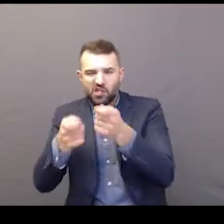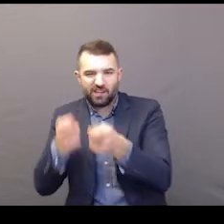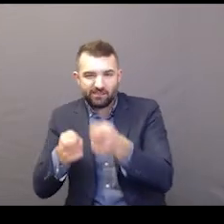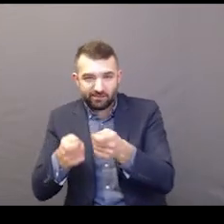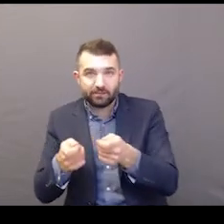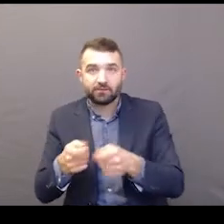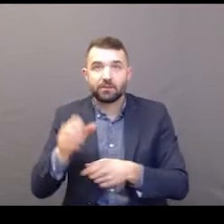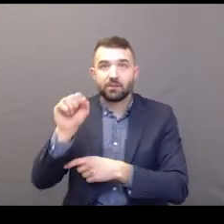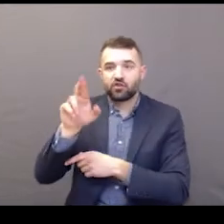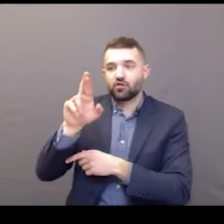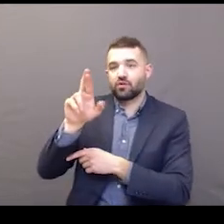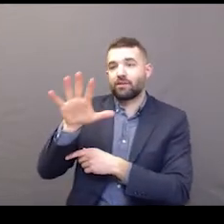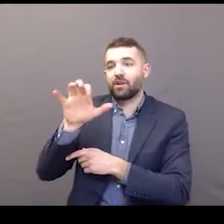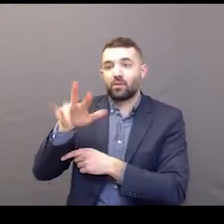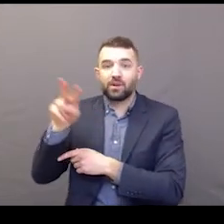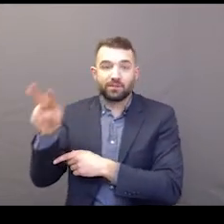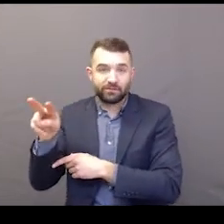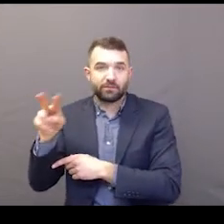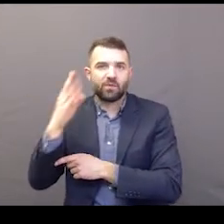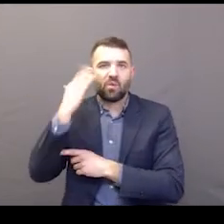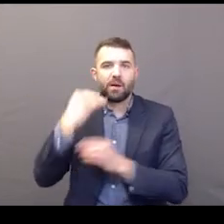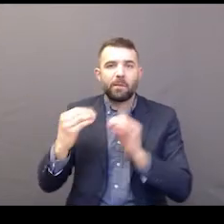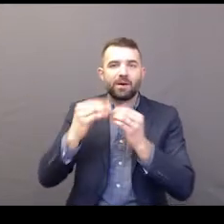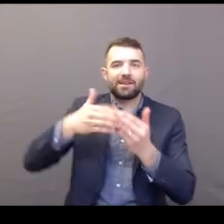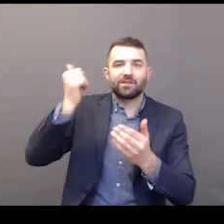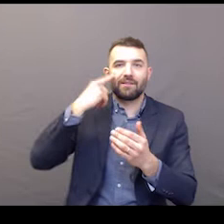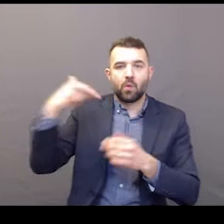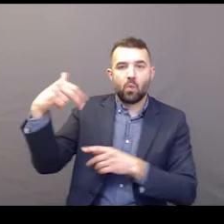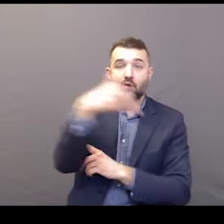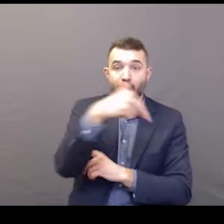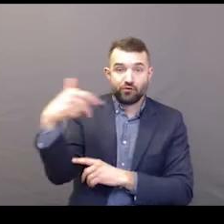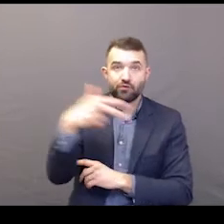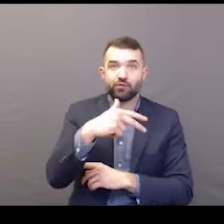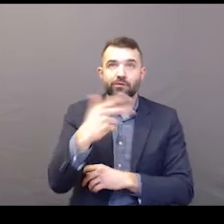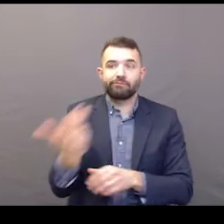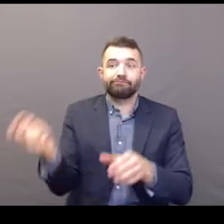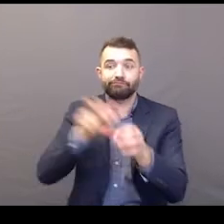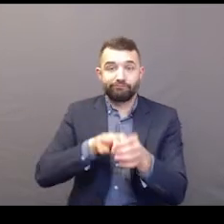to improve the environment for pedestrians and transit riders. Instead of widening the south side